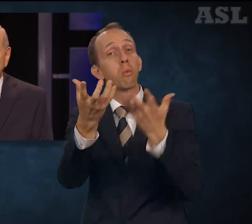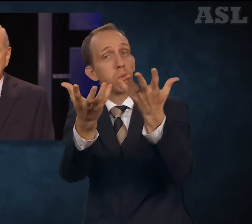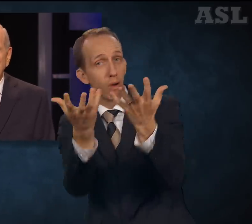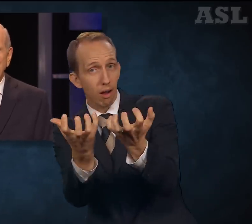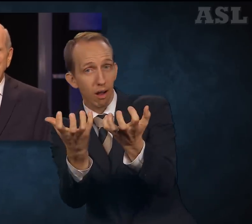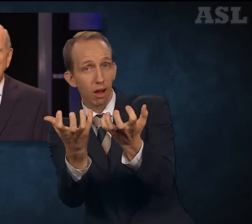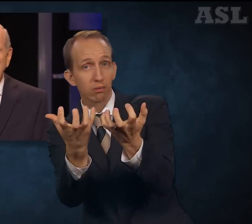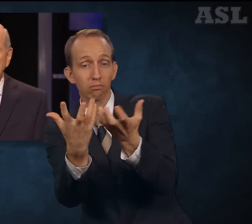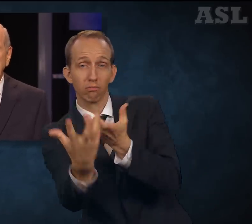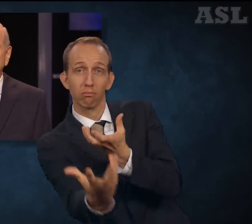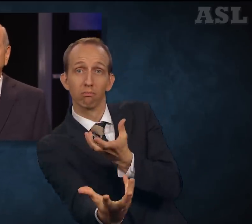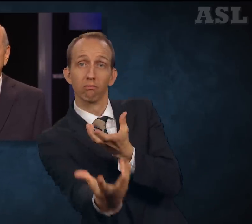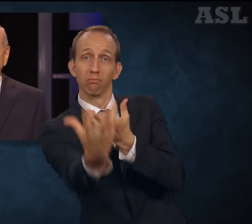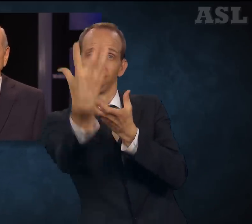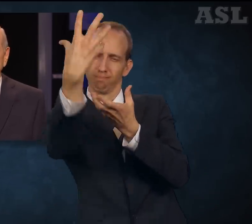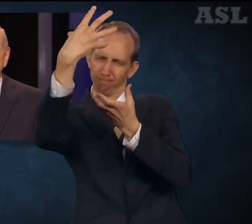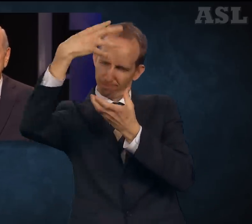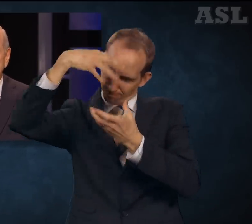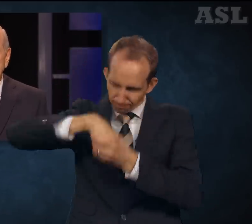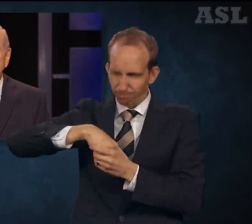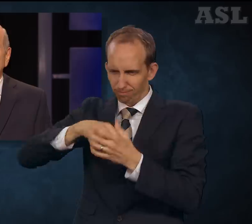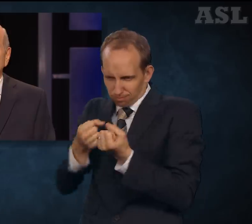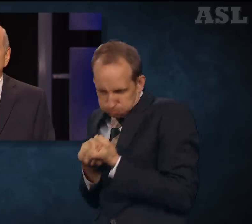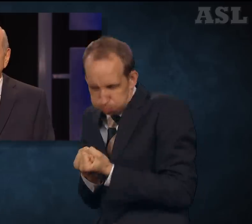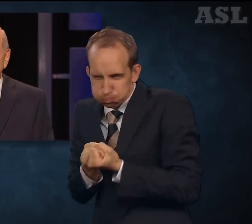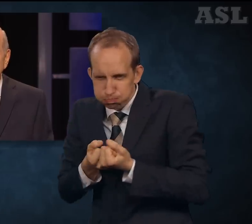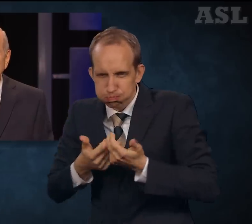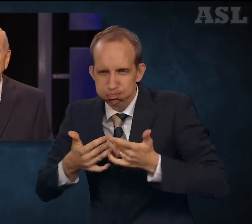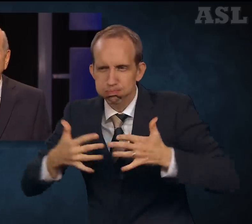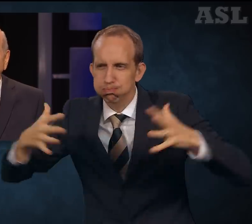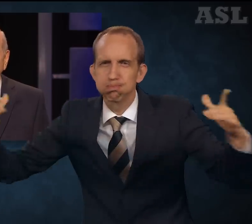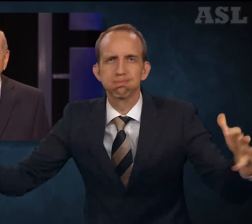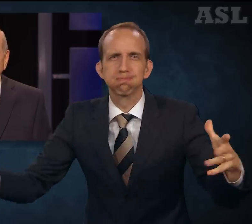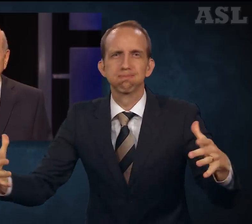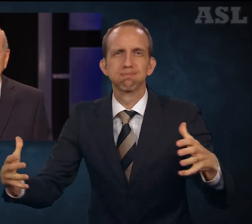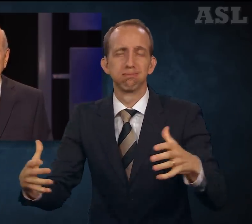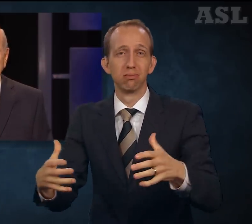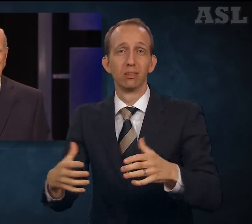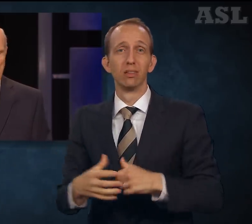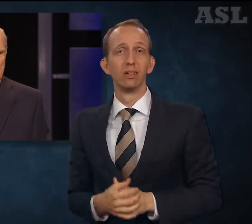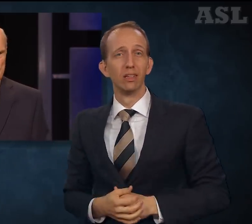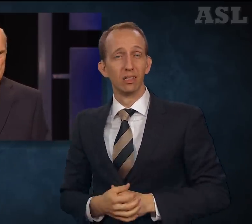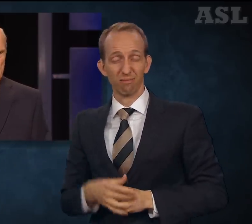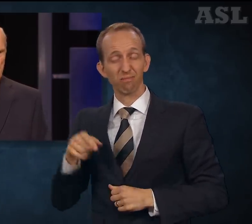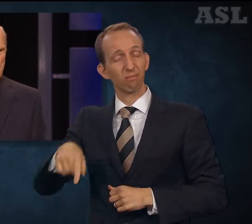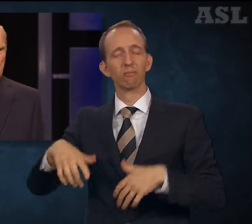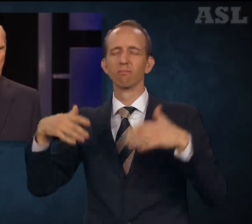AND IF YOU CHOOSE TO, IF YOU WANT TO, YOU CAN BE A BIG